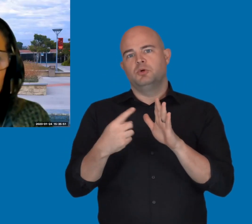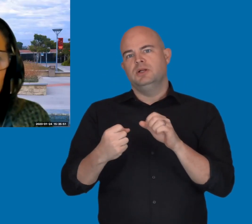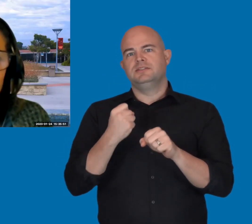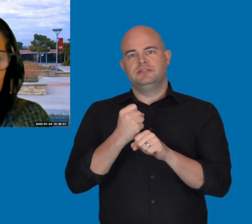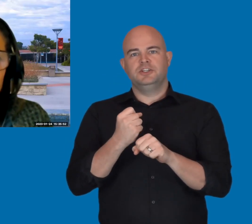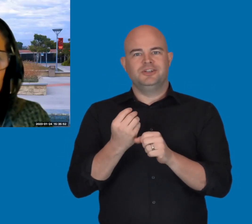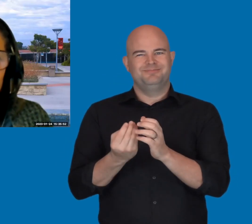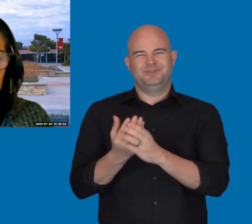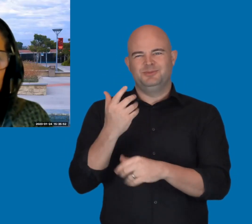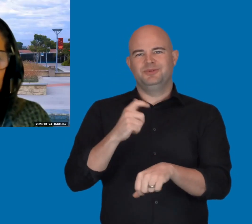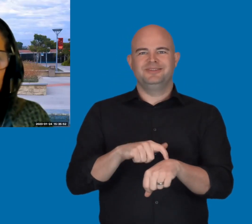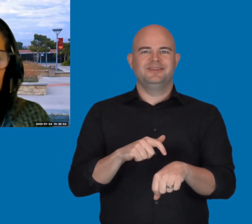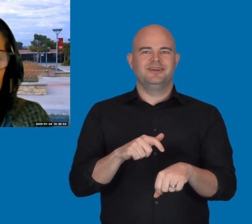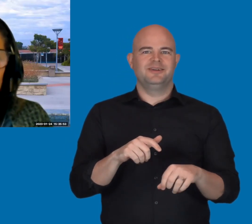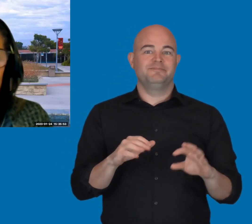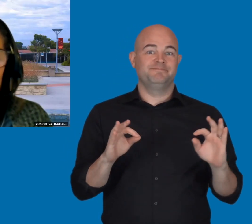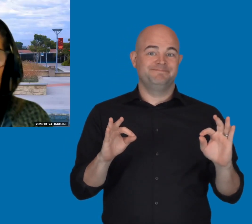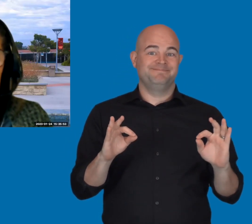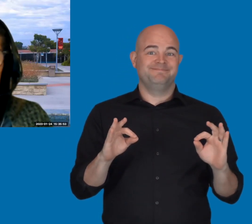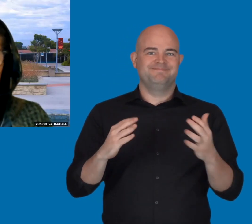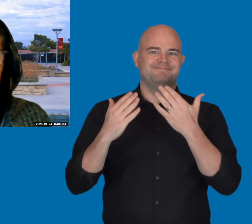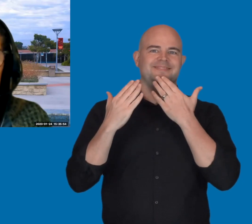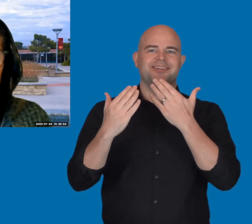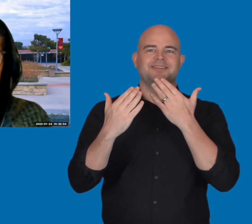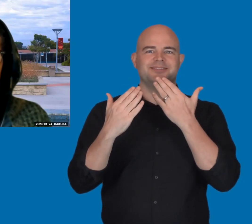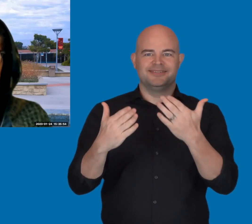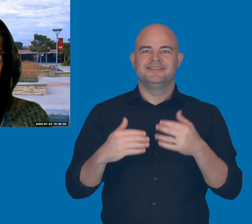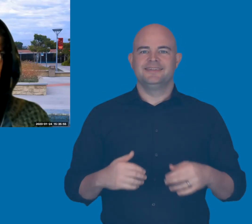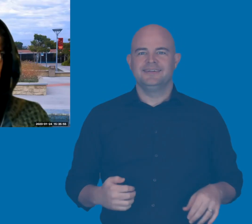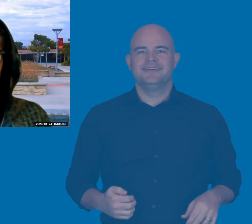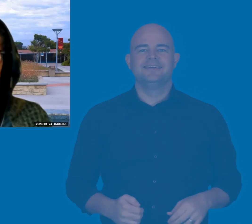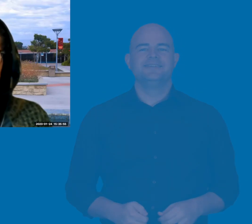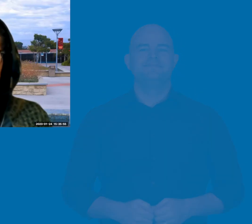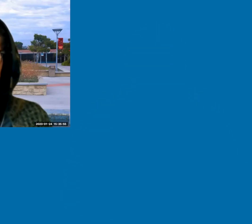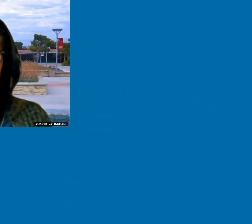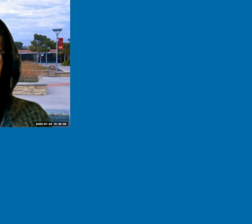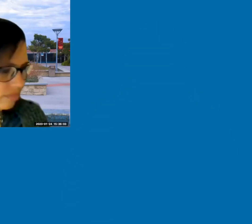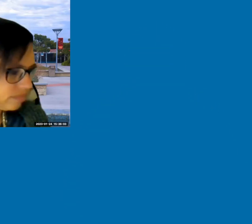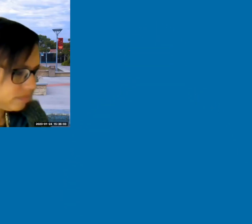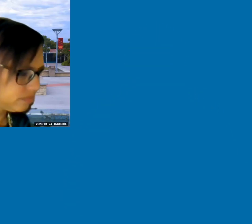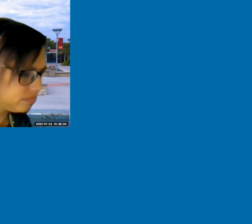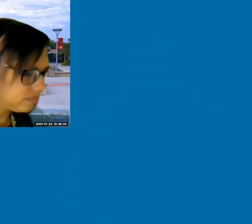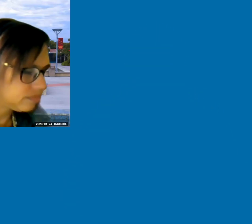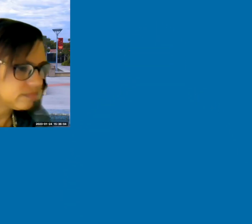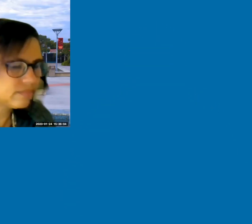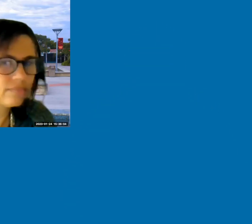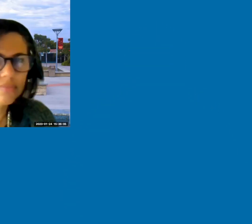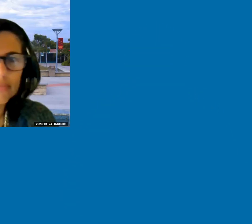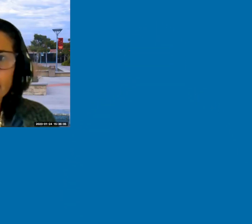I think that might be the next presentation, looking at that process.